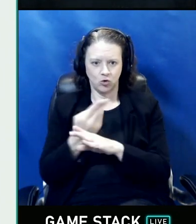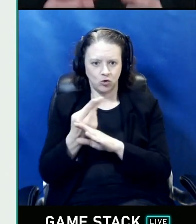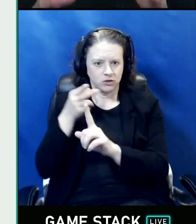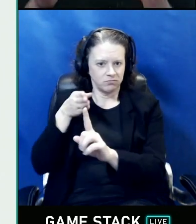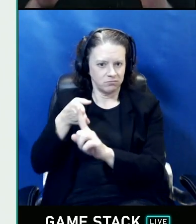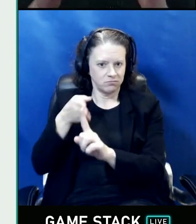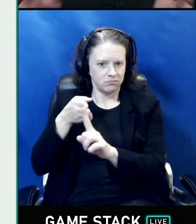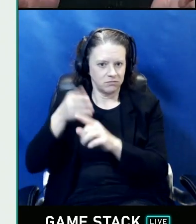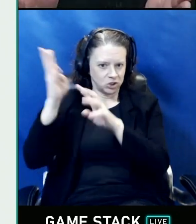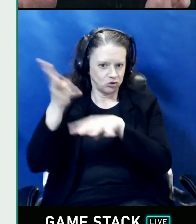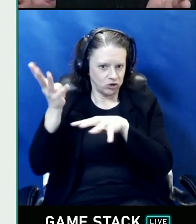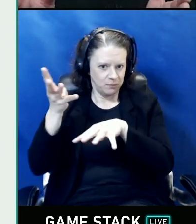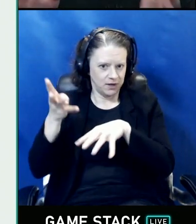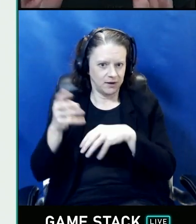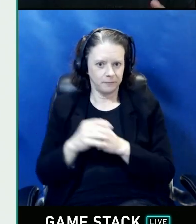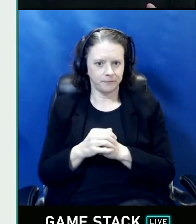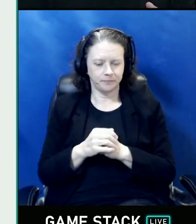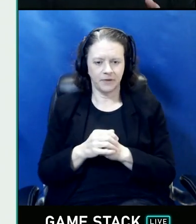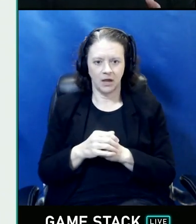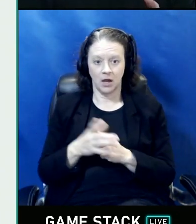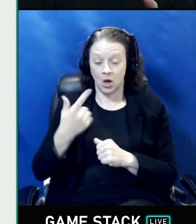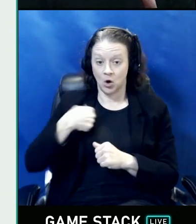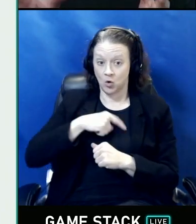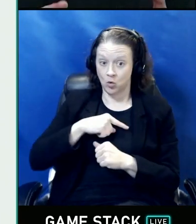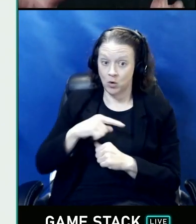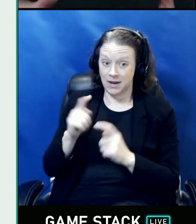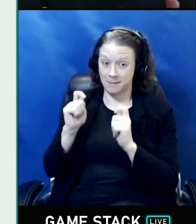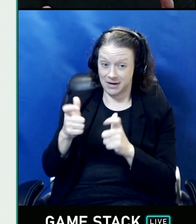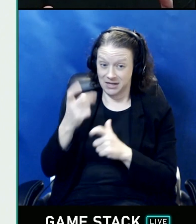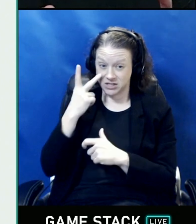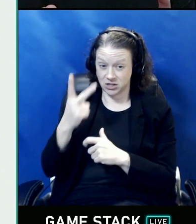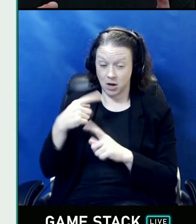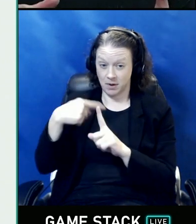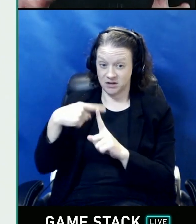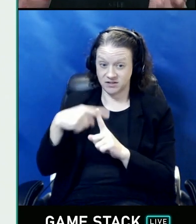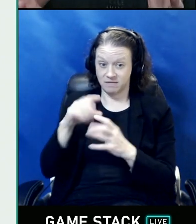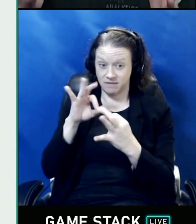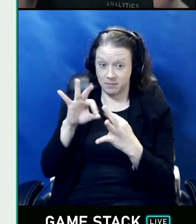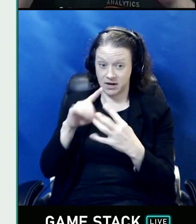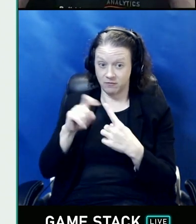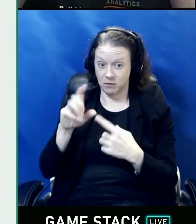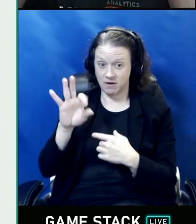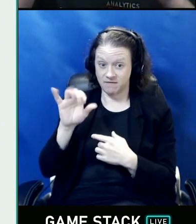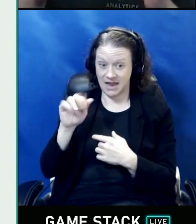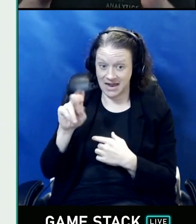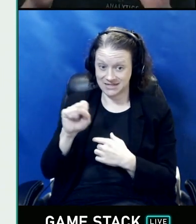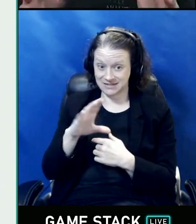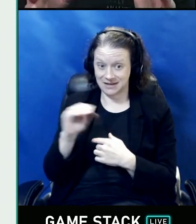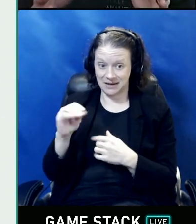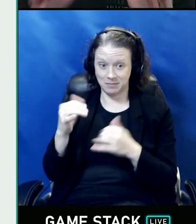Also, we immediately sought positive feedback from fans and players. I mean, the game looks,